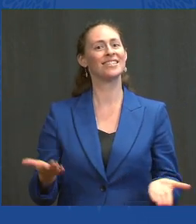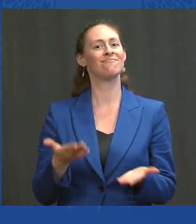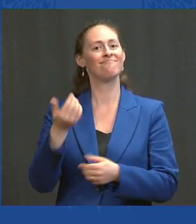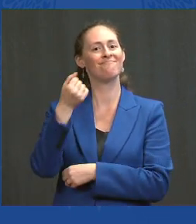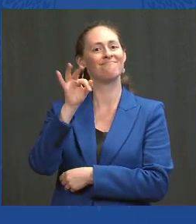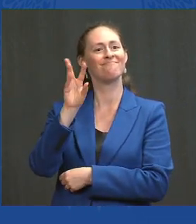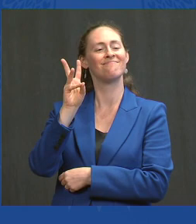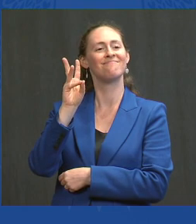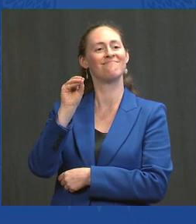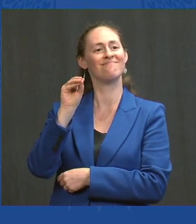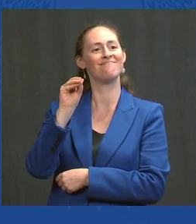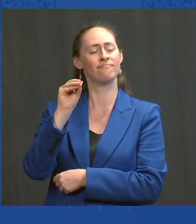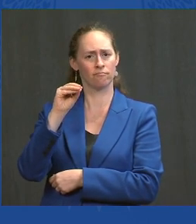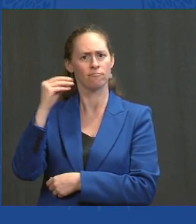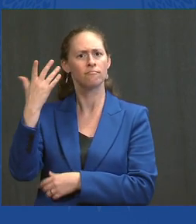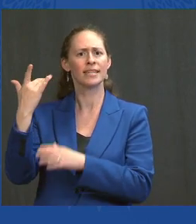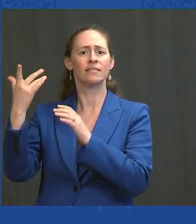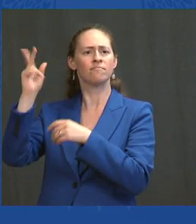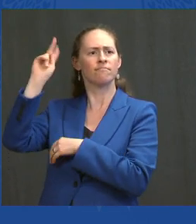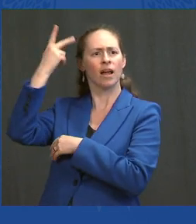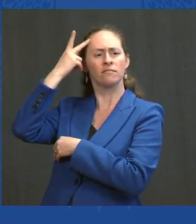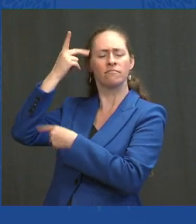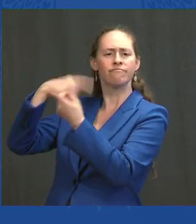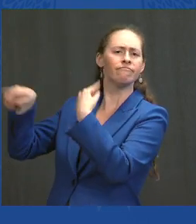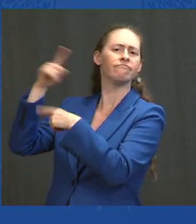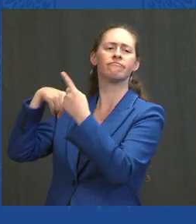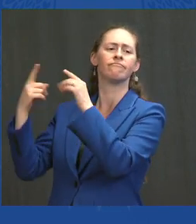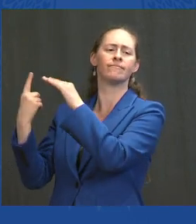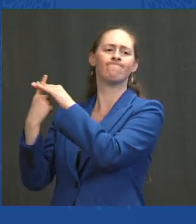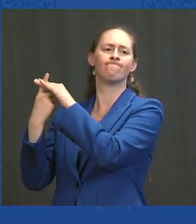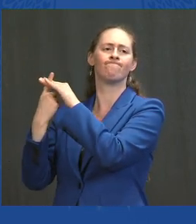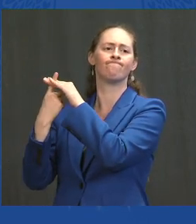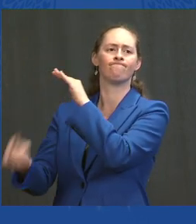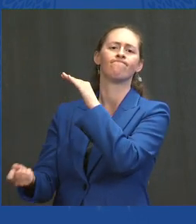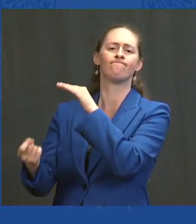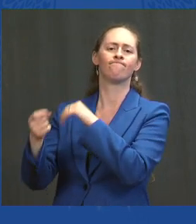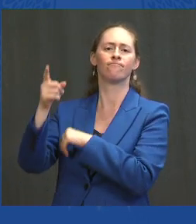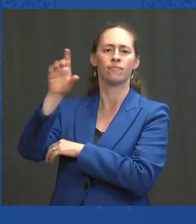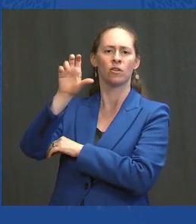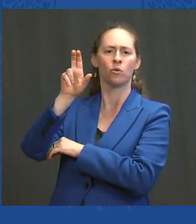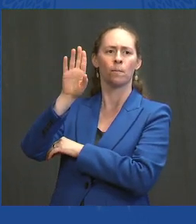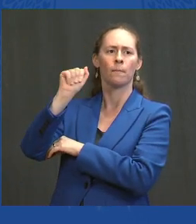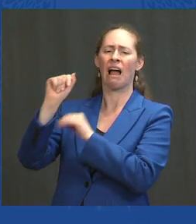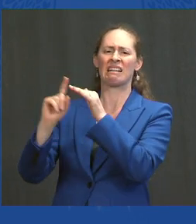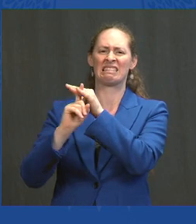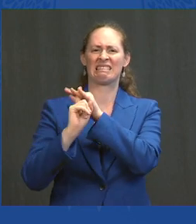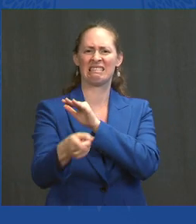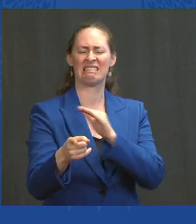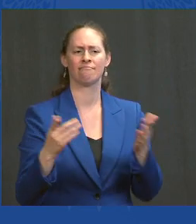having fled the communist takeover of Cuba. It was the second time in my mother's life